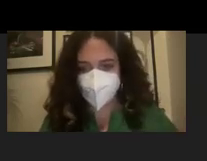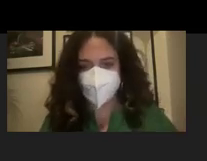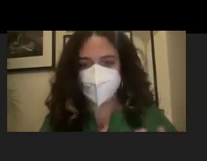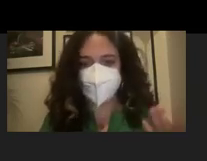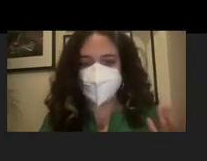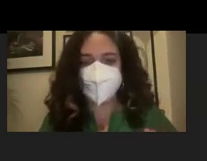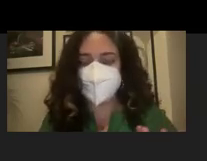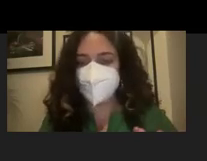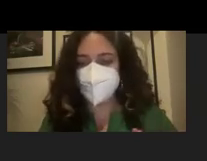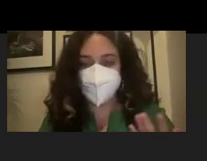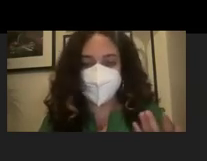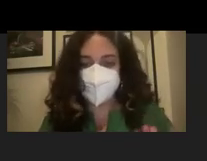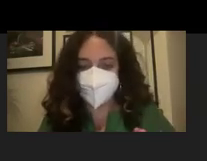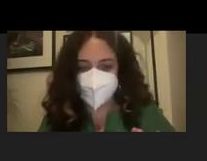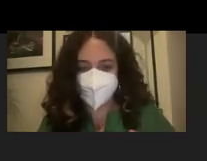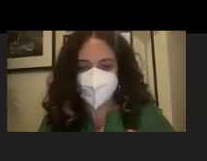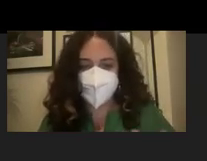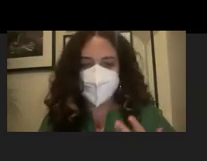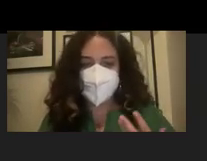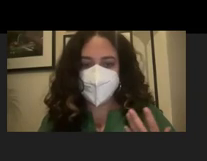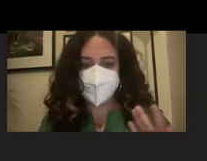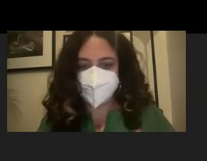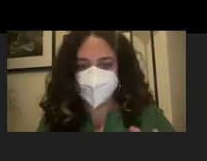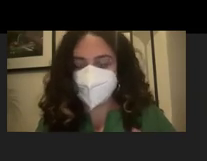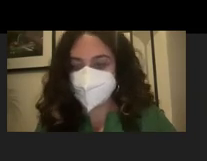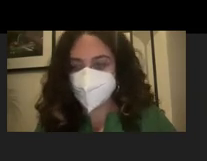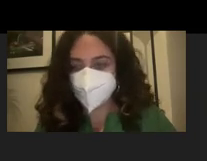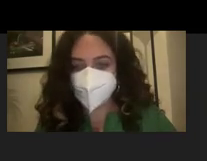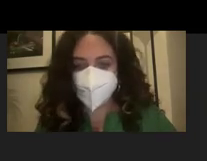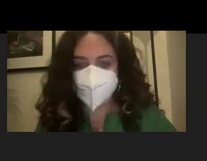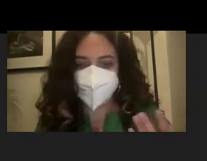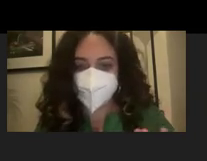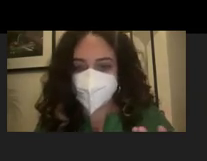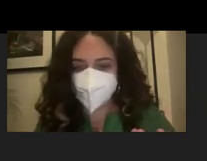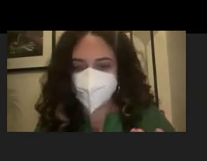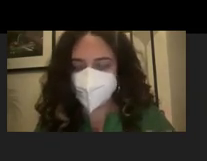born disabled people are a burden on society inferior individuals should die out and the